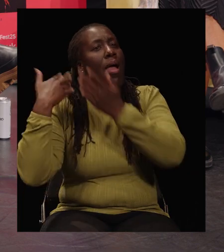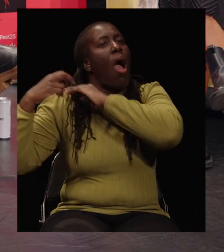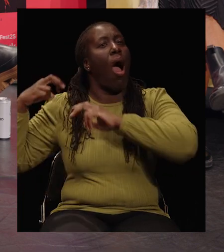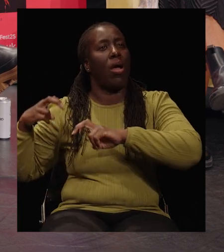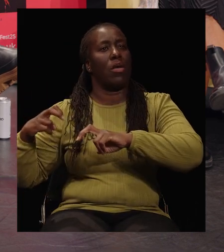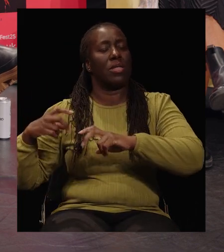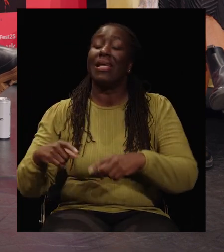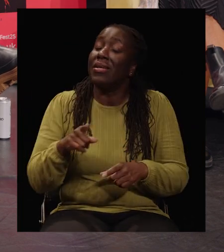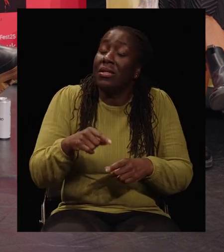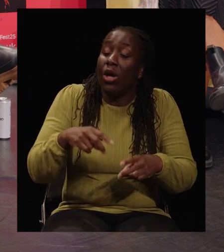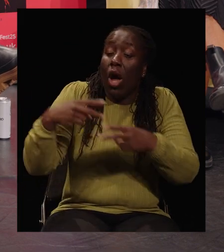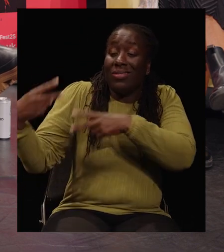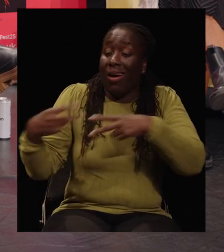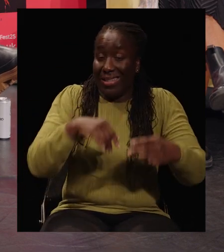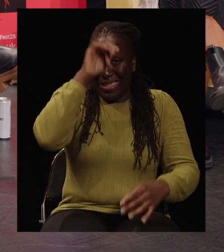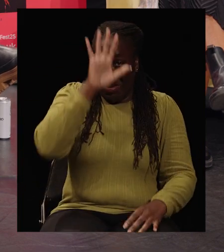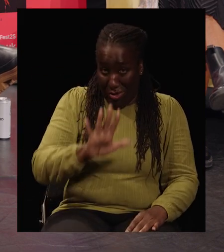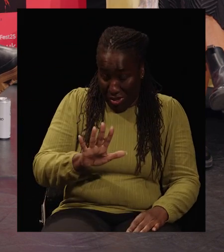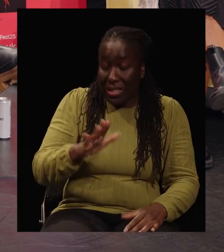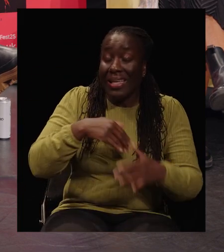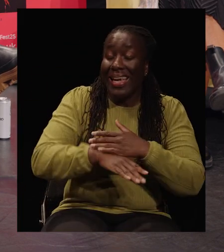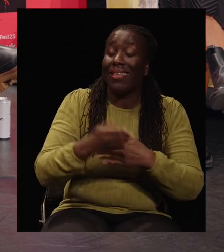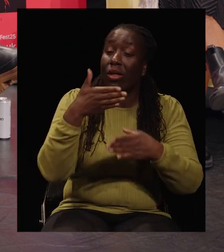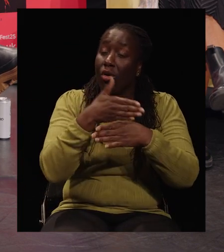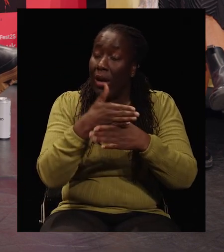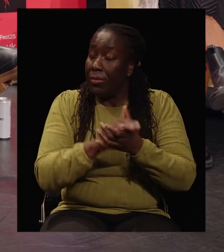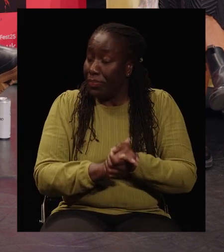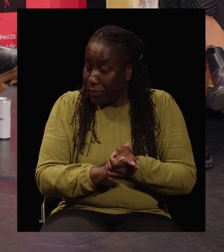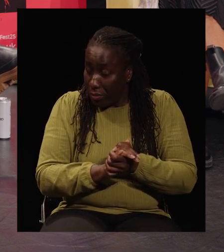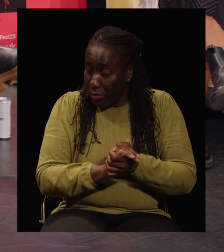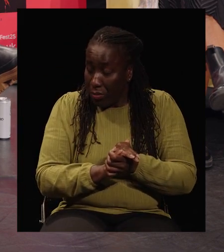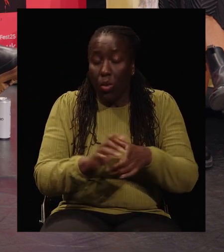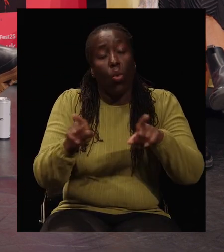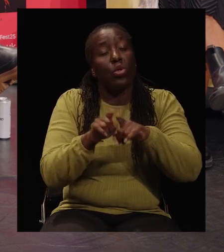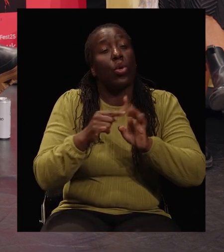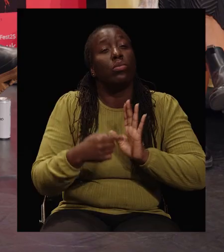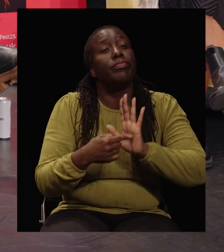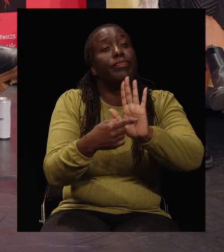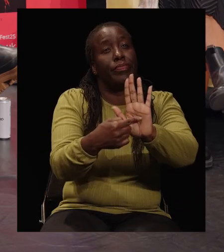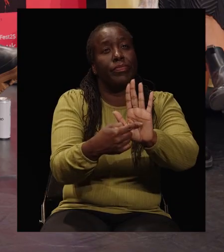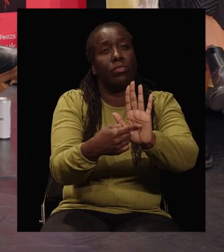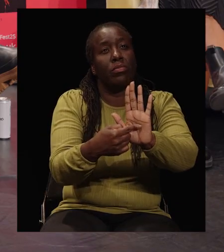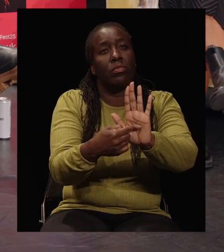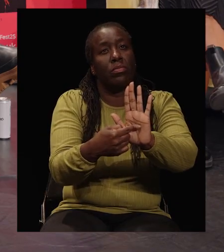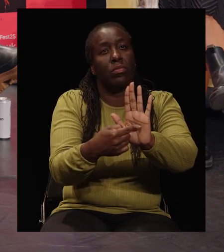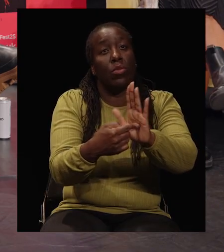and dance careers, but also what we're, in doing that, we're also revealing or opening up dialogue